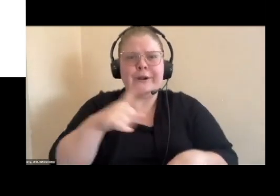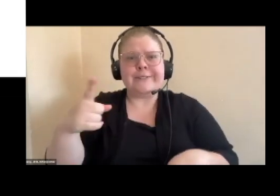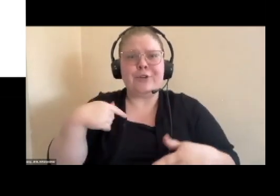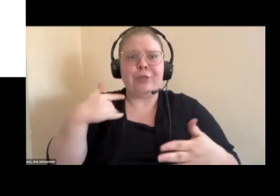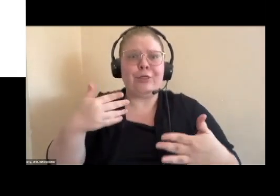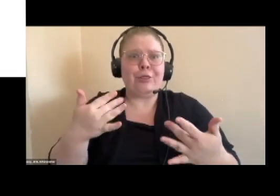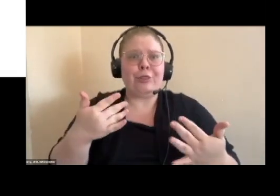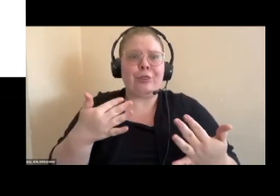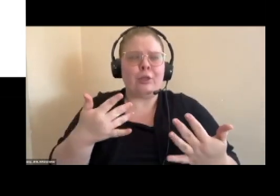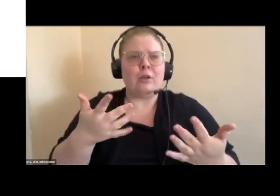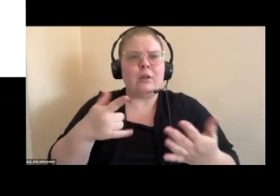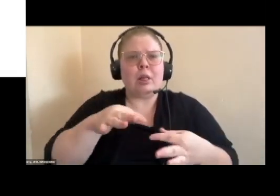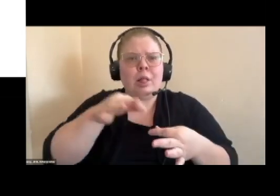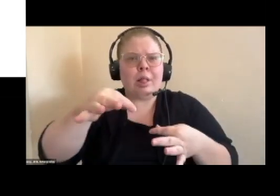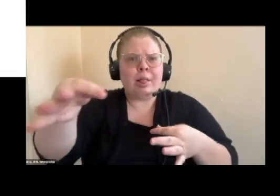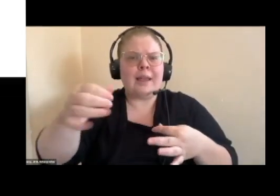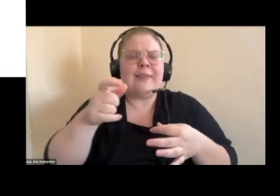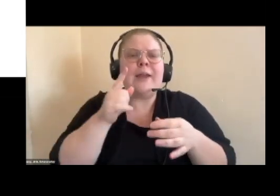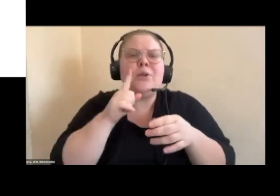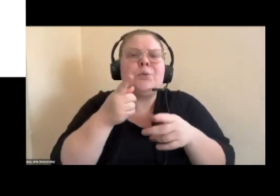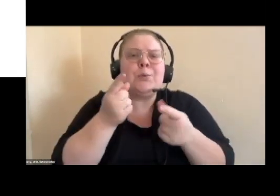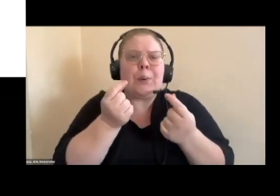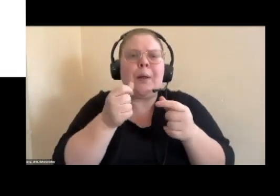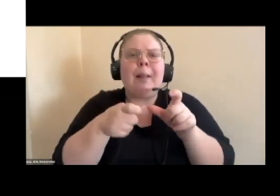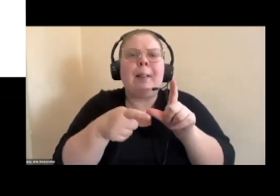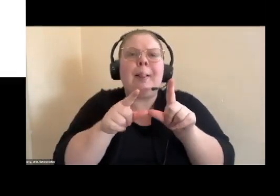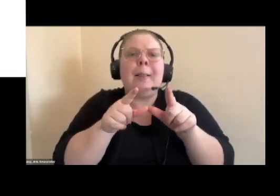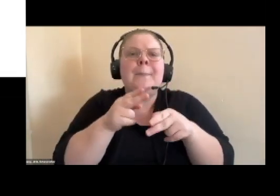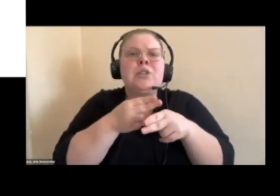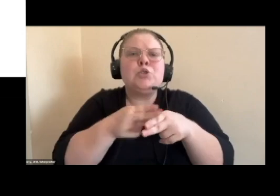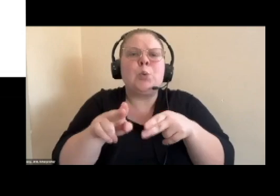and doing these short term extensions of the program.